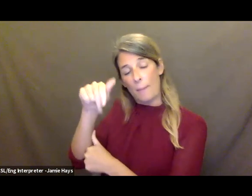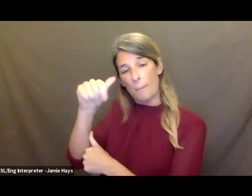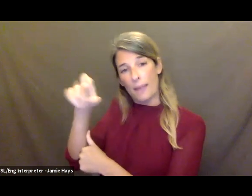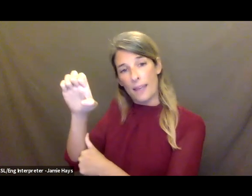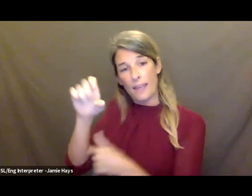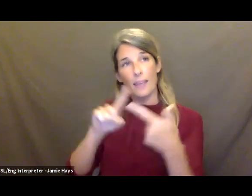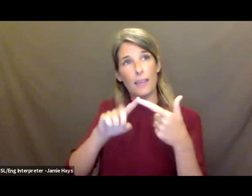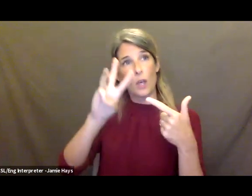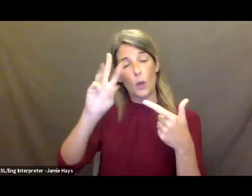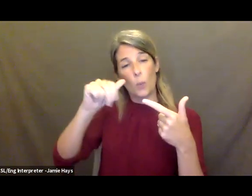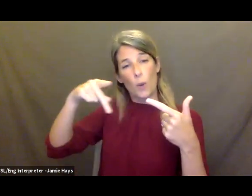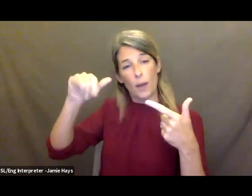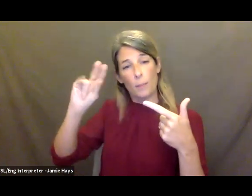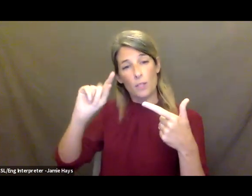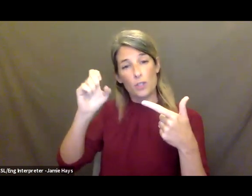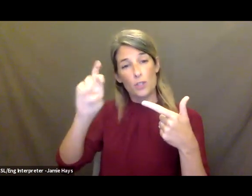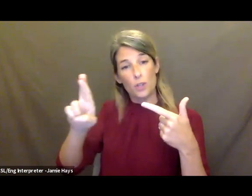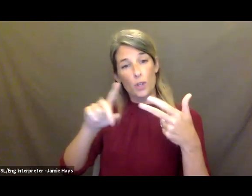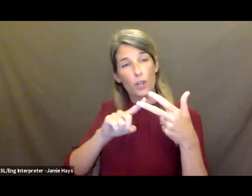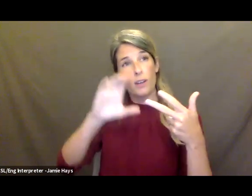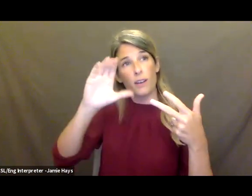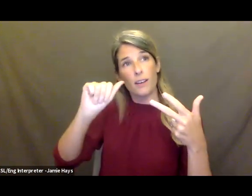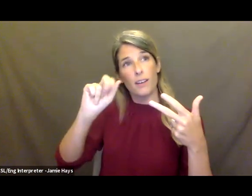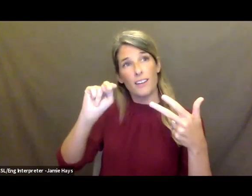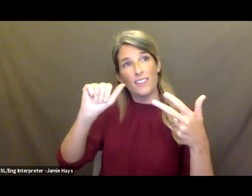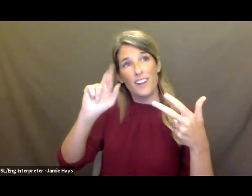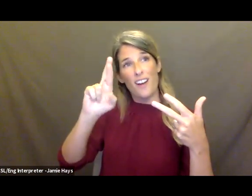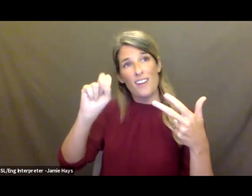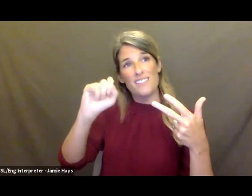communities. I will pause to let the interpreter catch up to